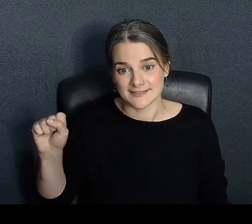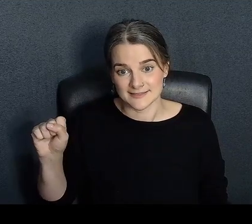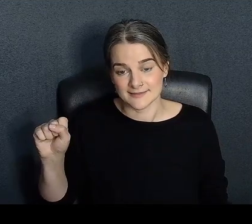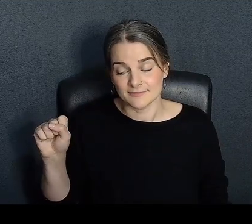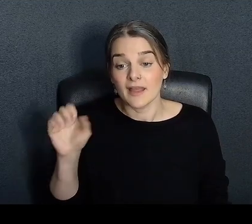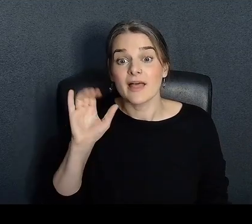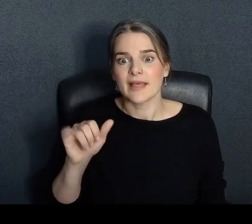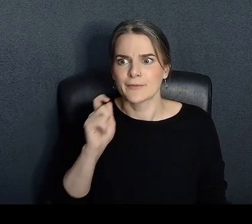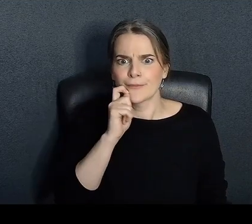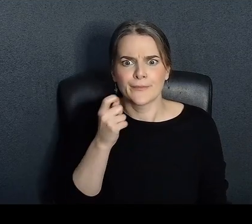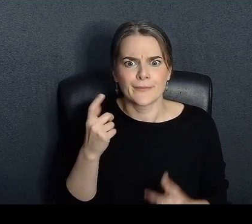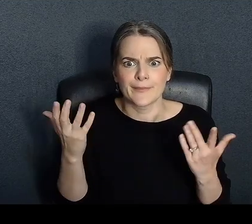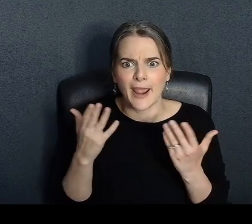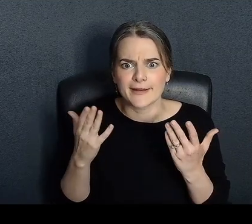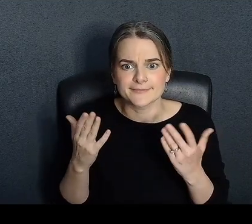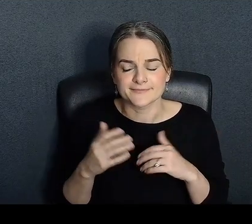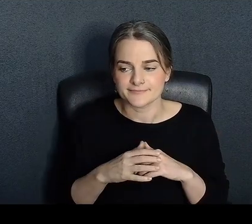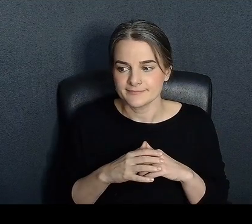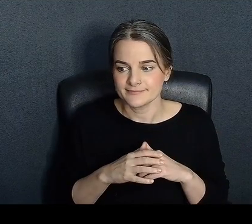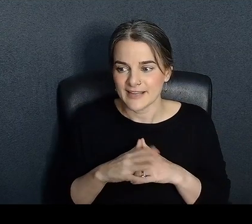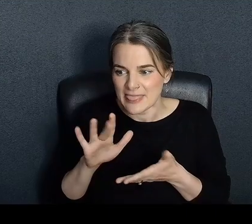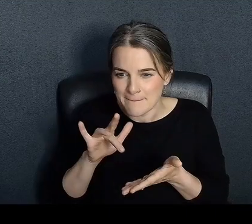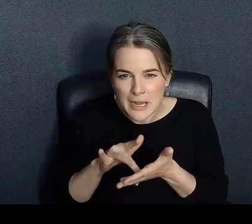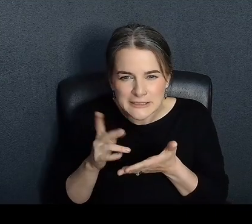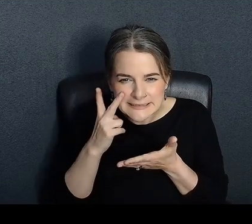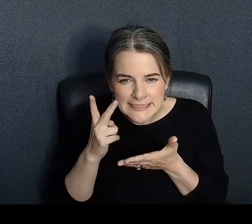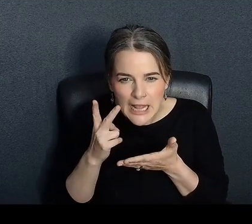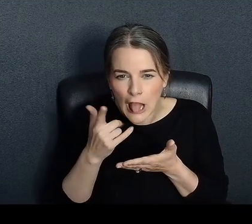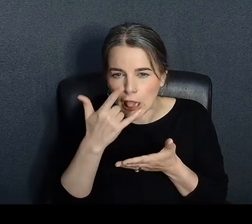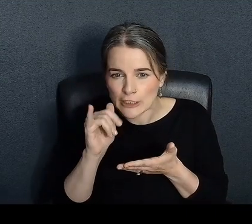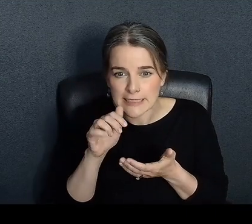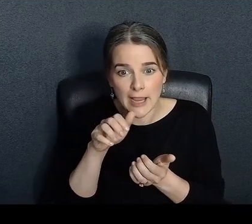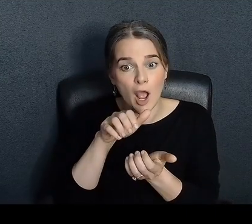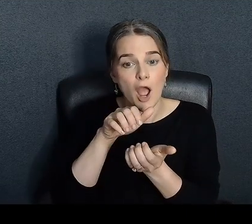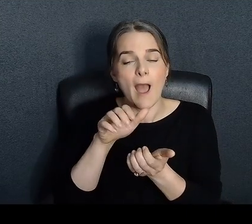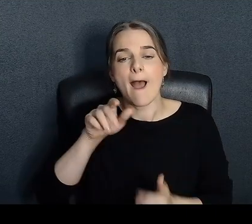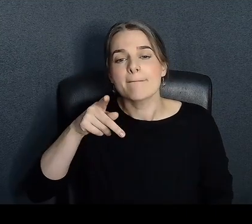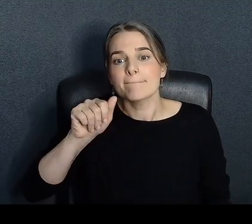is that that little thing in the middle that looks like Pac-Man is the charging cradle.